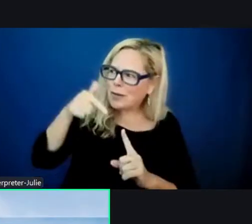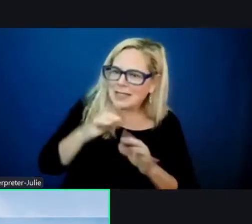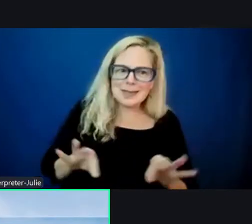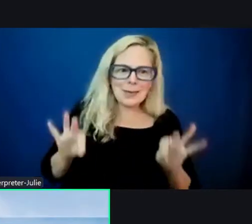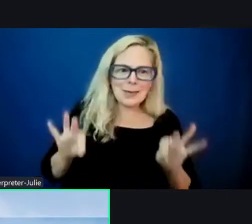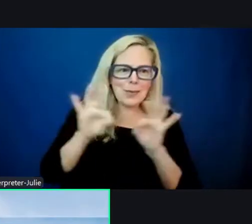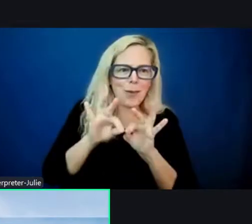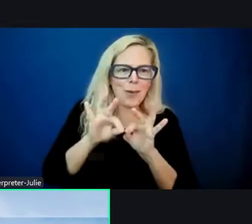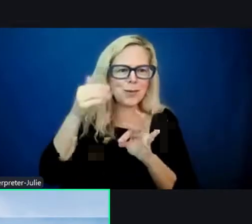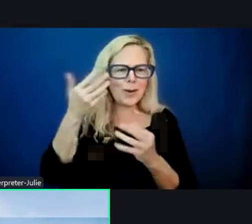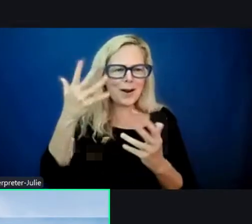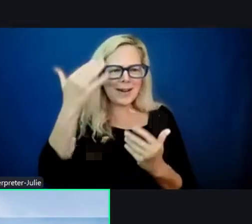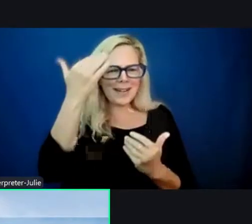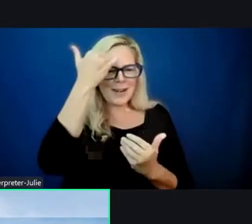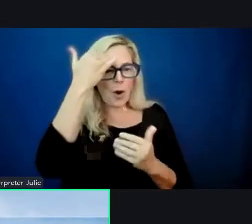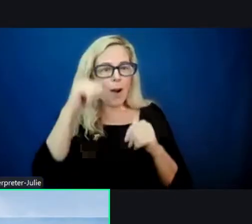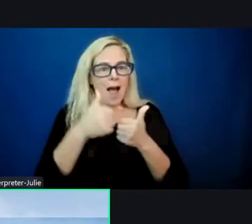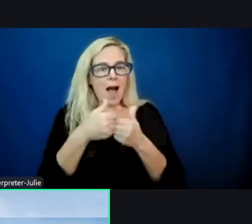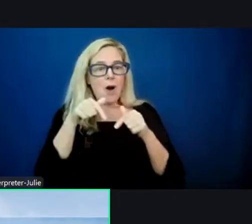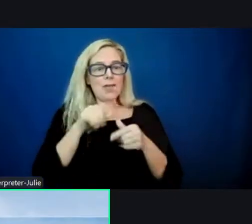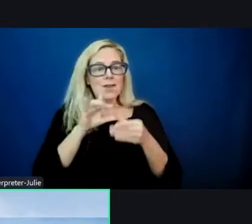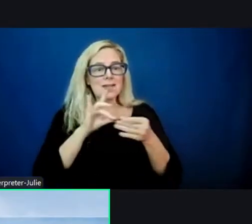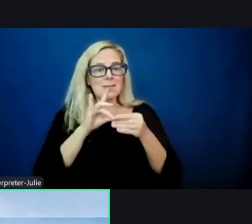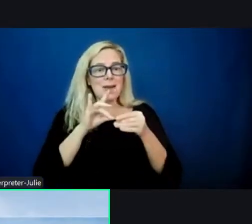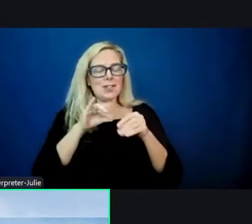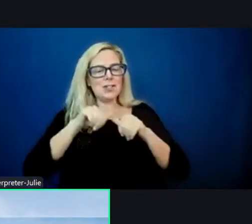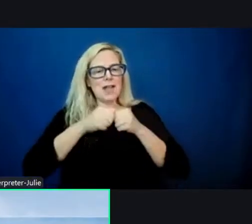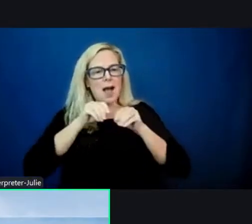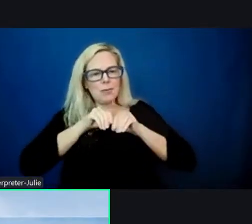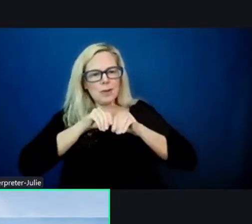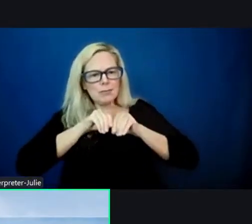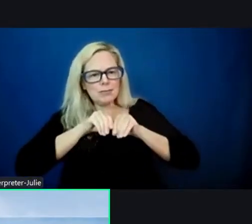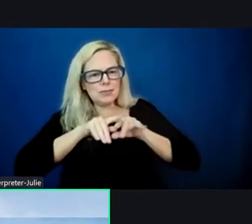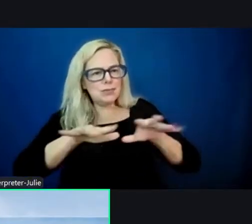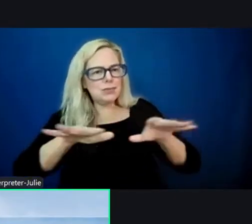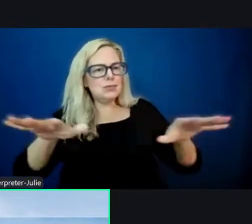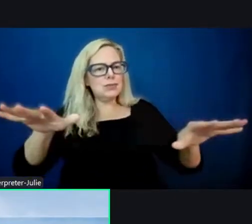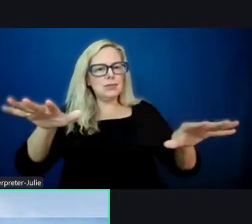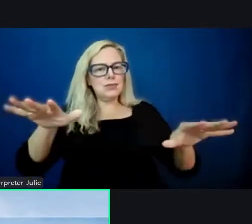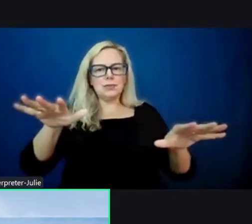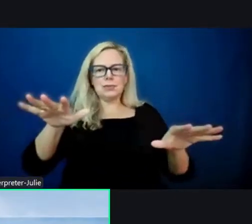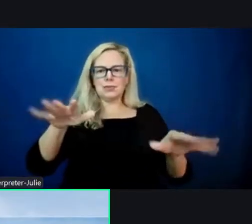How do we get this message out to that broader audience? What else can we do other than, like we said,